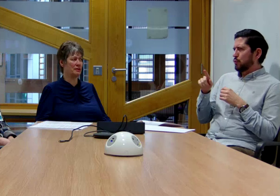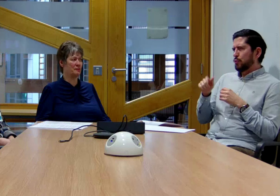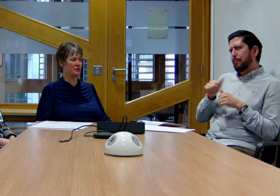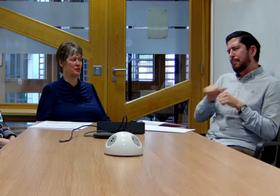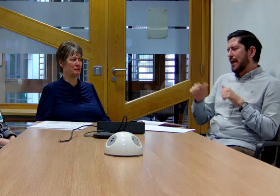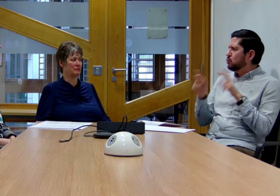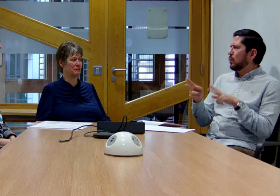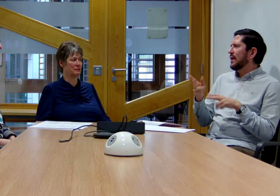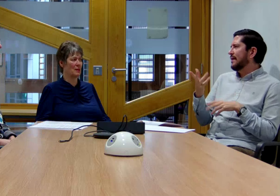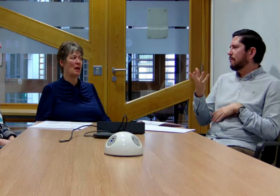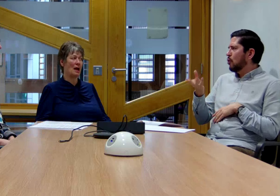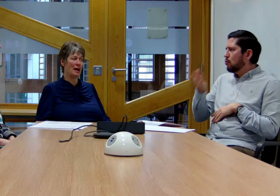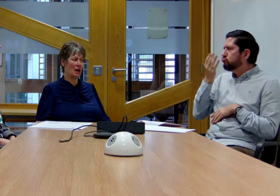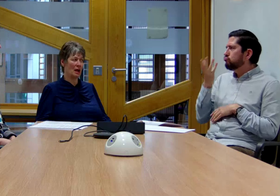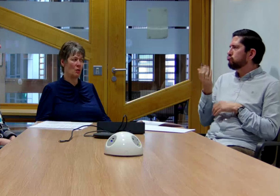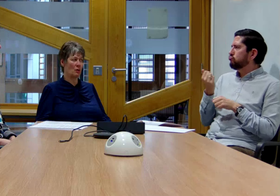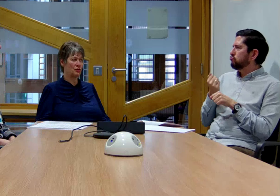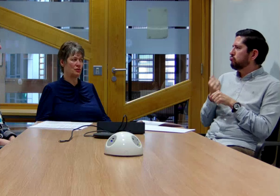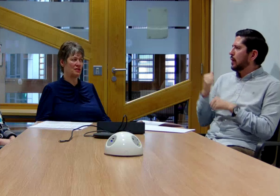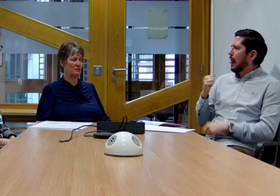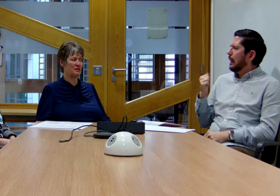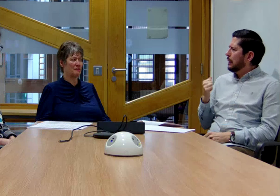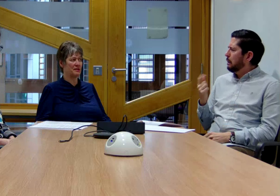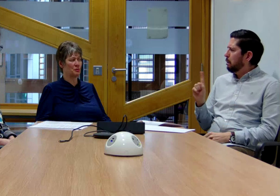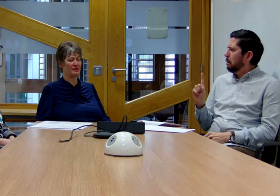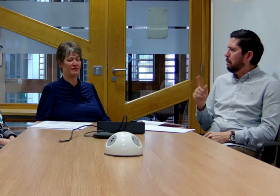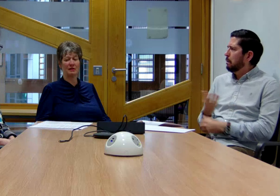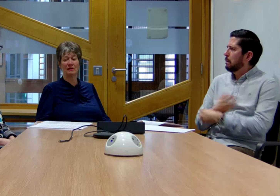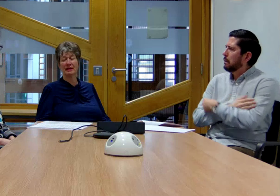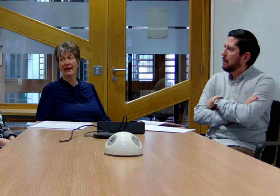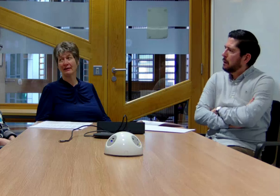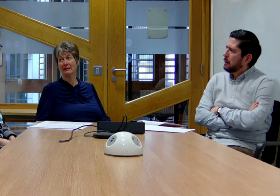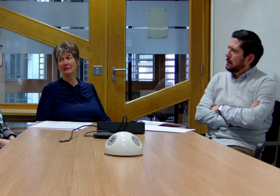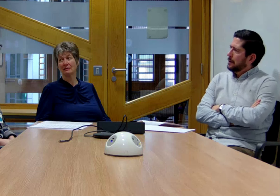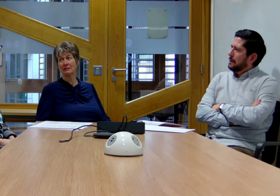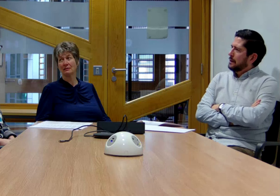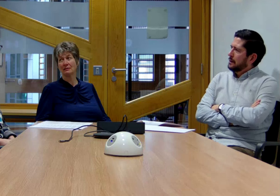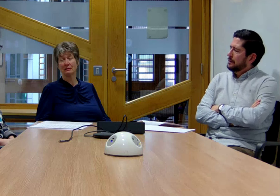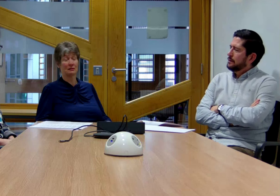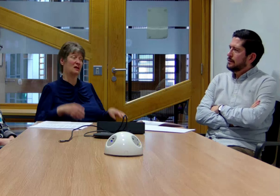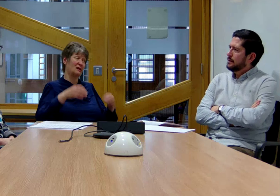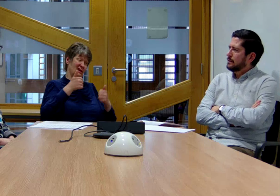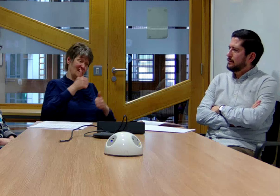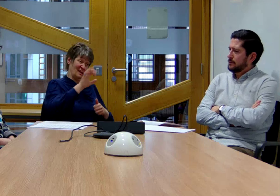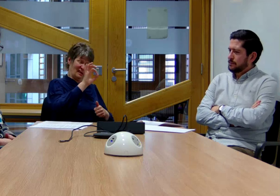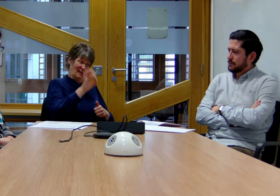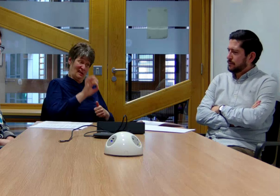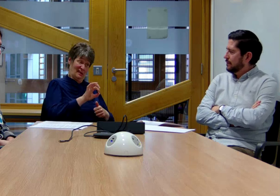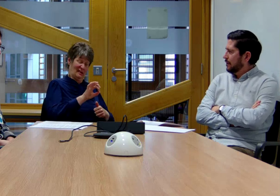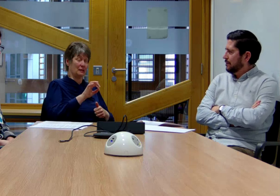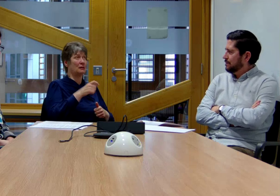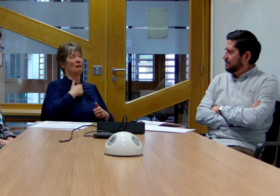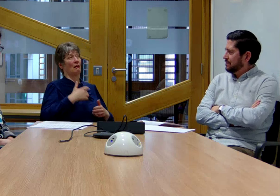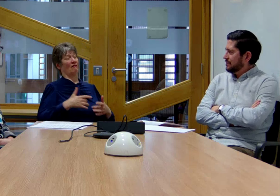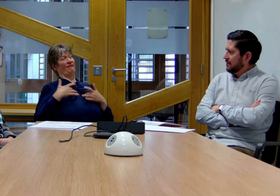get the same level of peer support. So I would say do it in person. What would you say would be the best way for learning Gaelic?